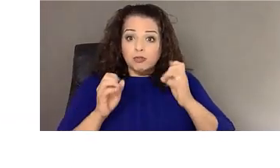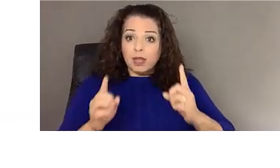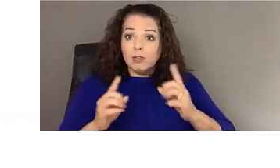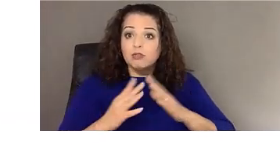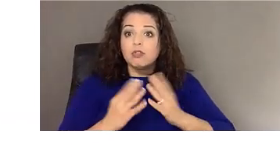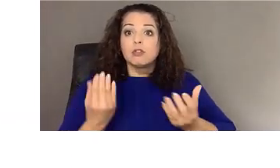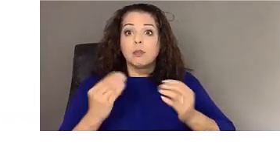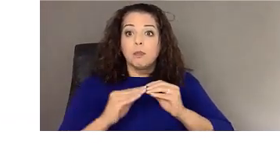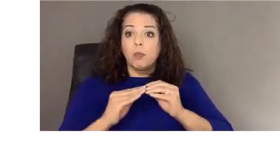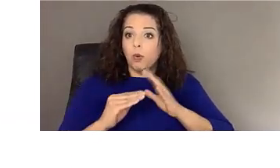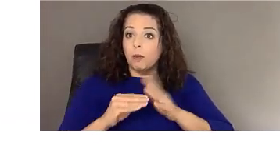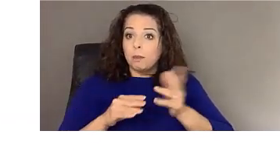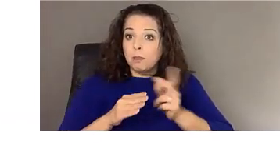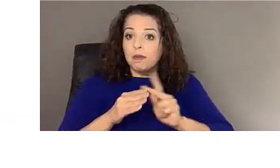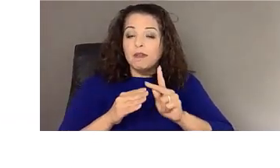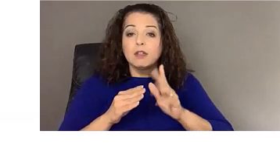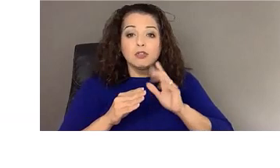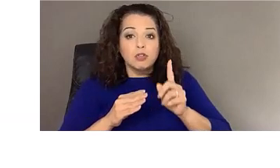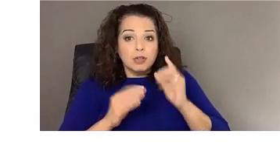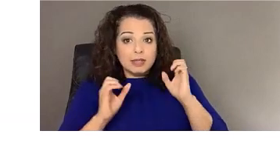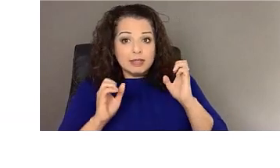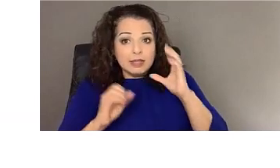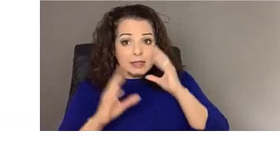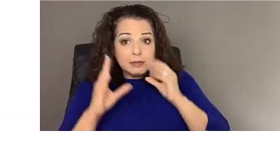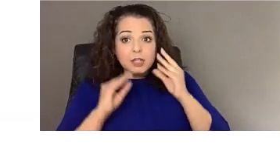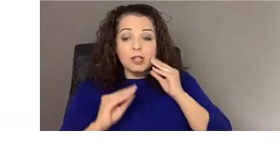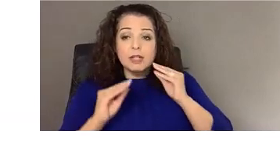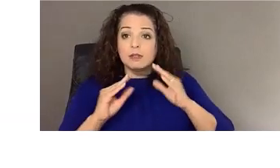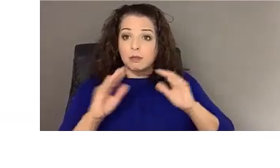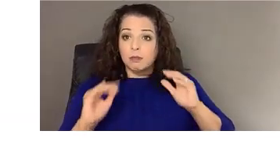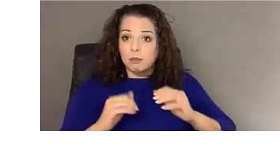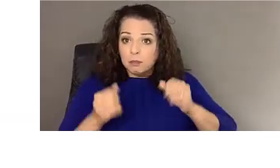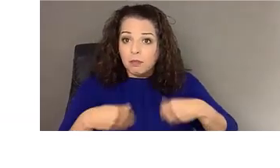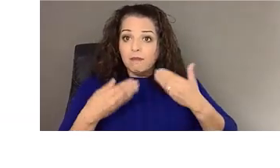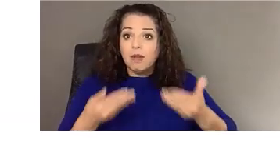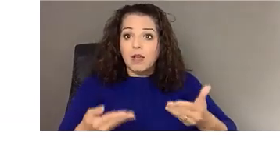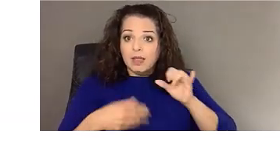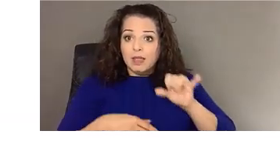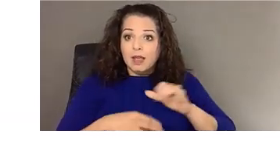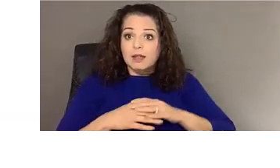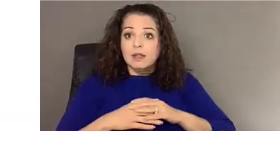or evaluate the KT context process and outcome.